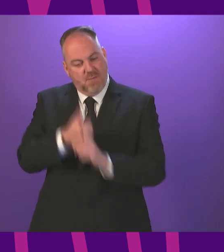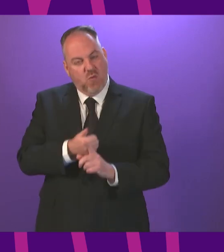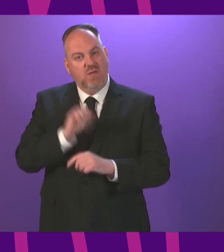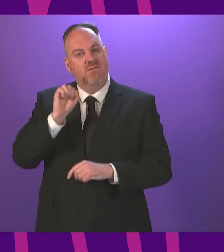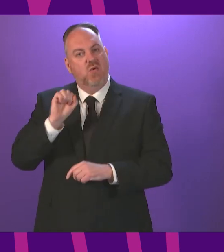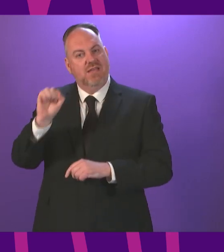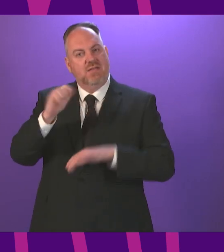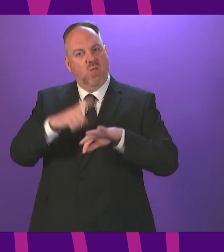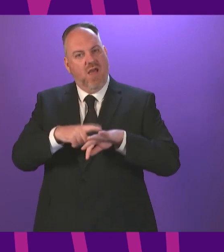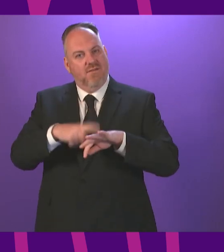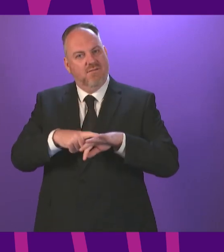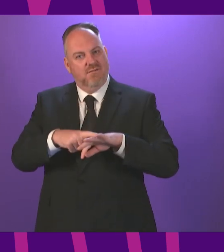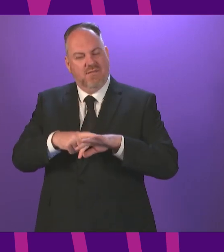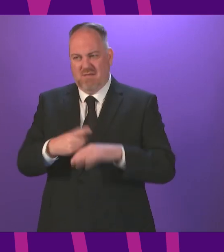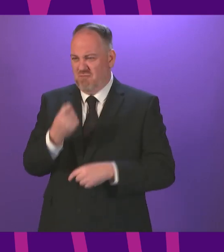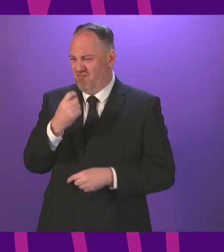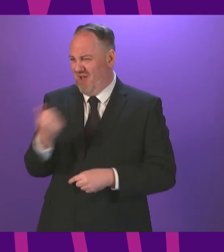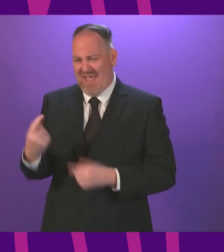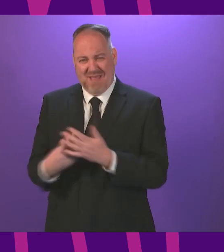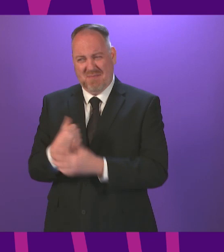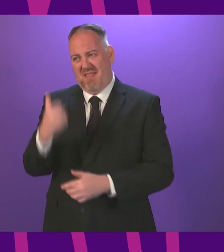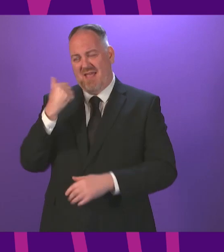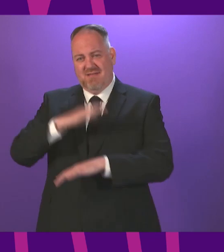and smoothing the way? How many walked behind their spouse